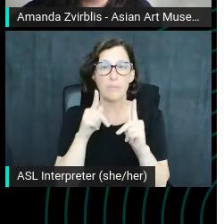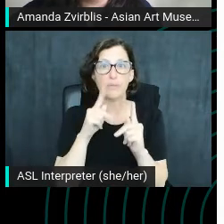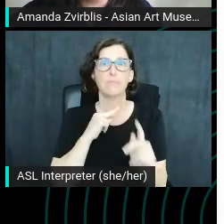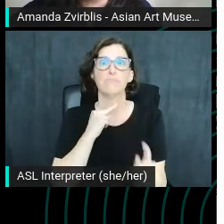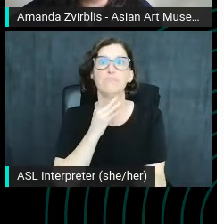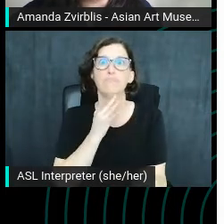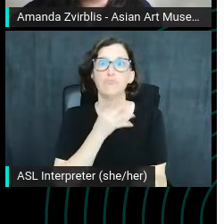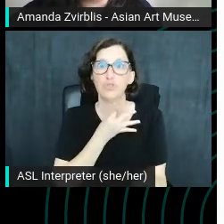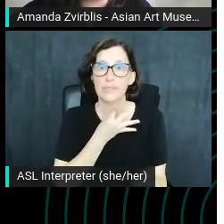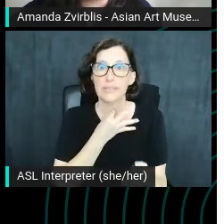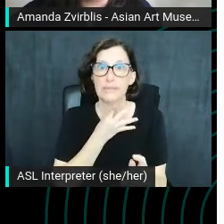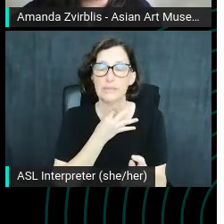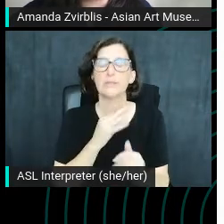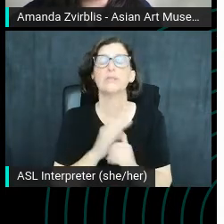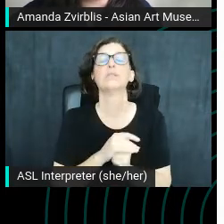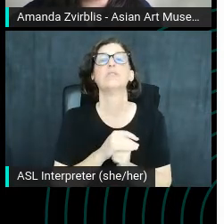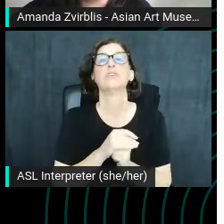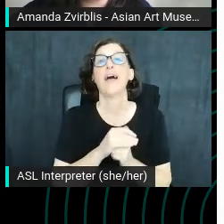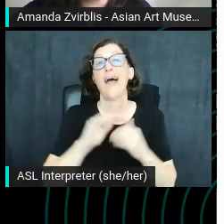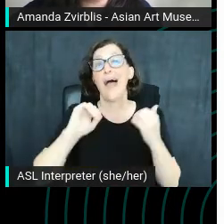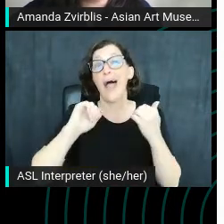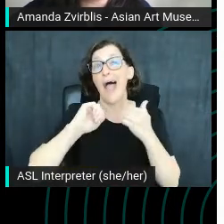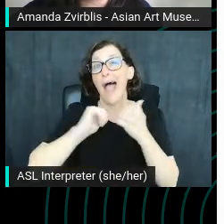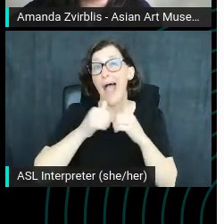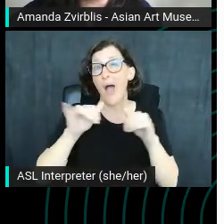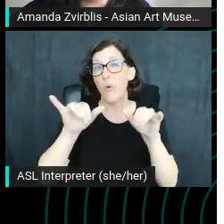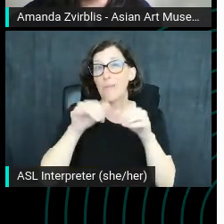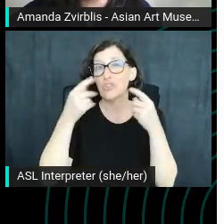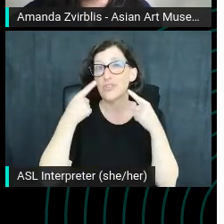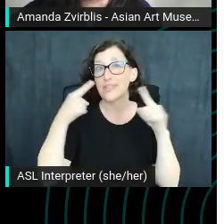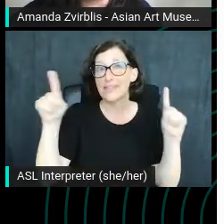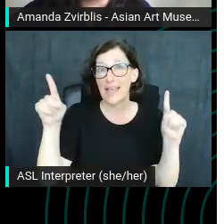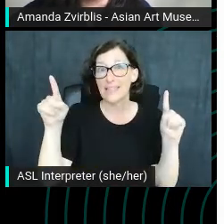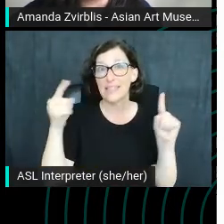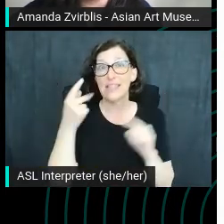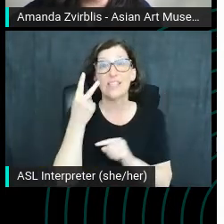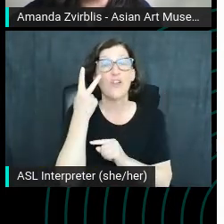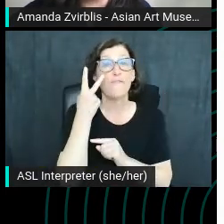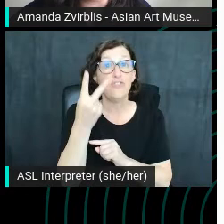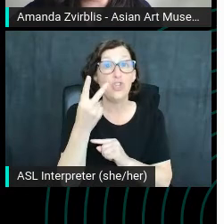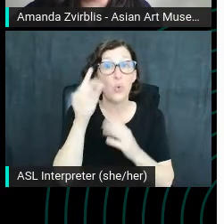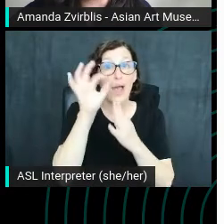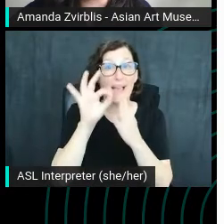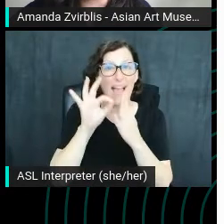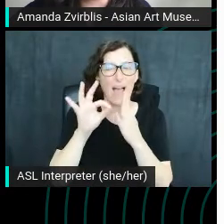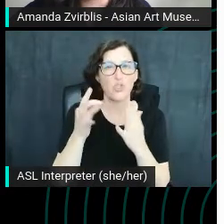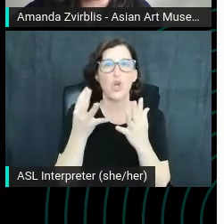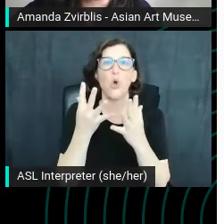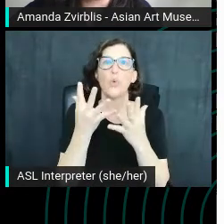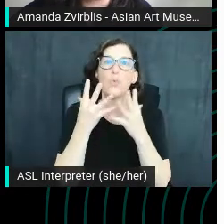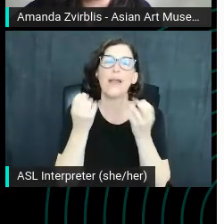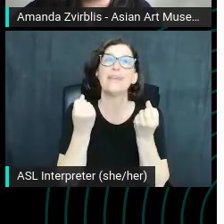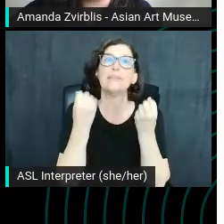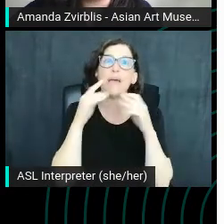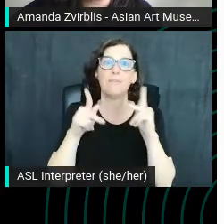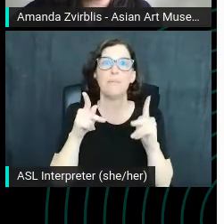The metric we use to measure success in this stage is view count. We want as many people as possible to watch our awareness videos.